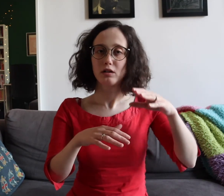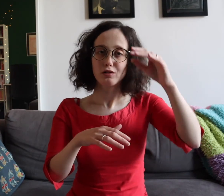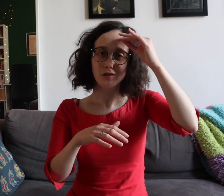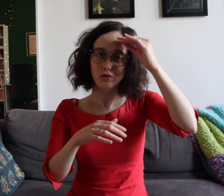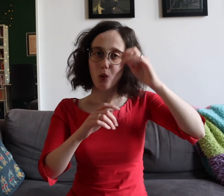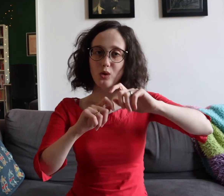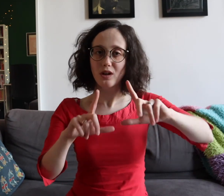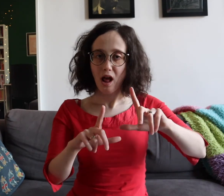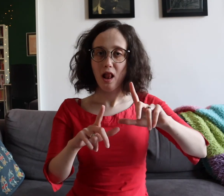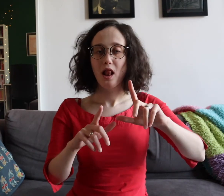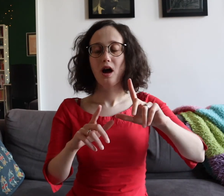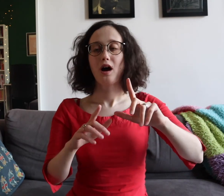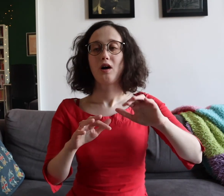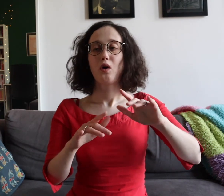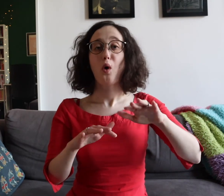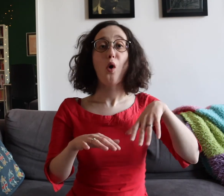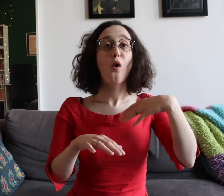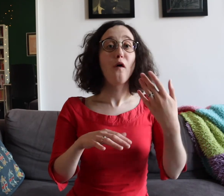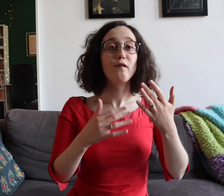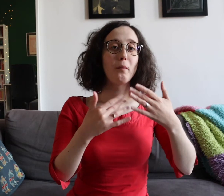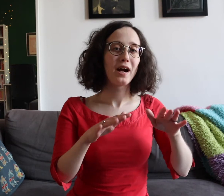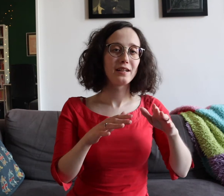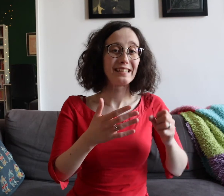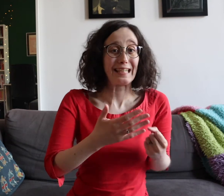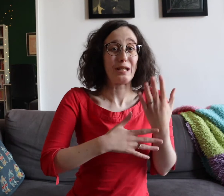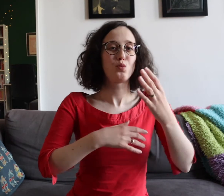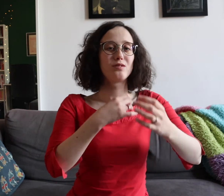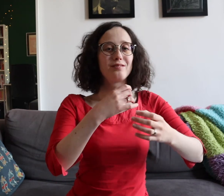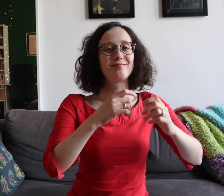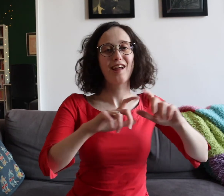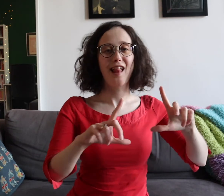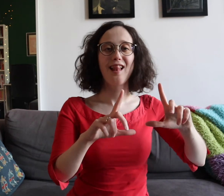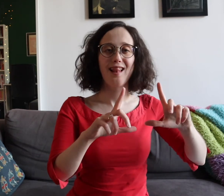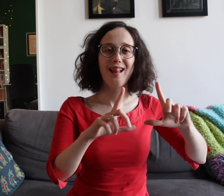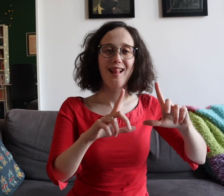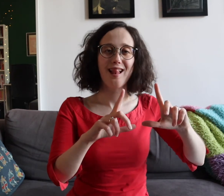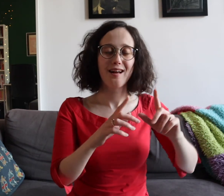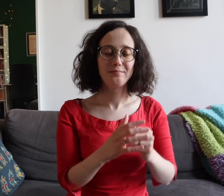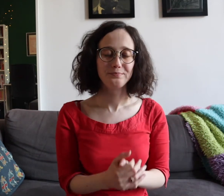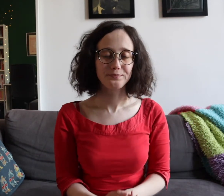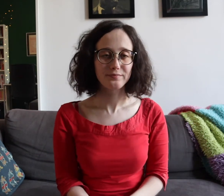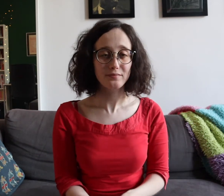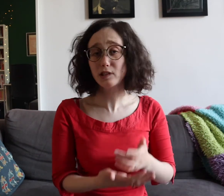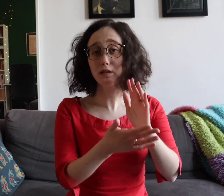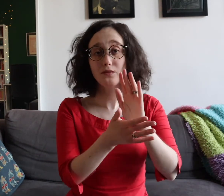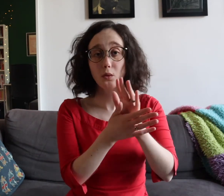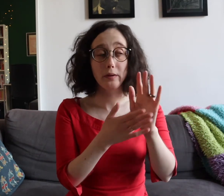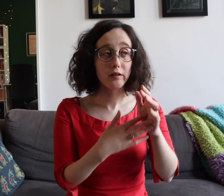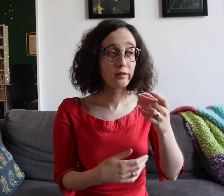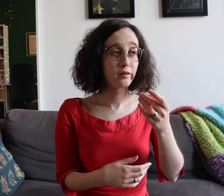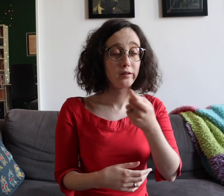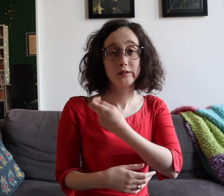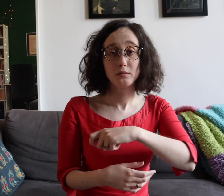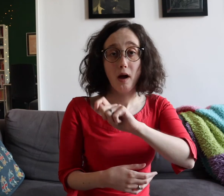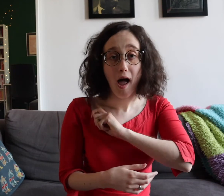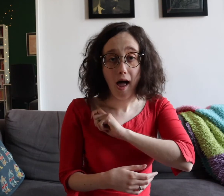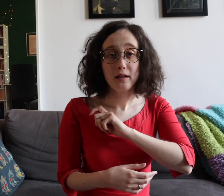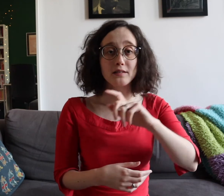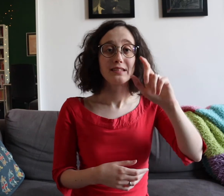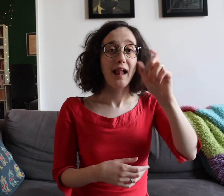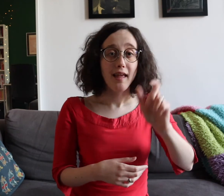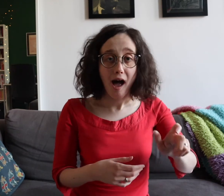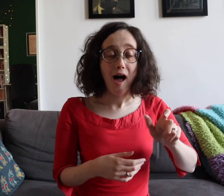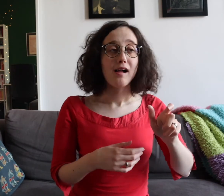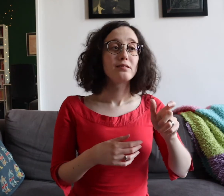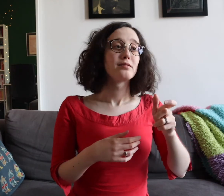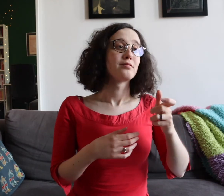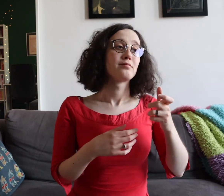This could be another school language or a new language, for example: Spanish, Italian,